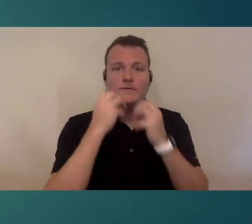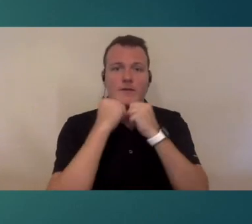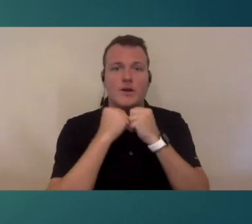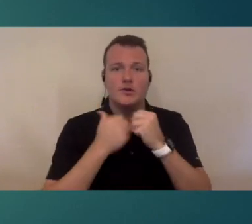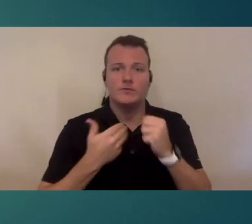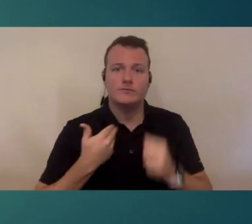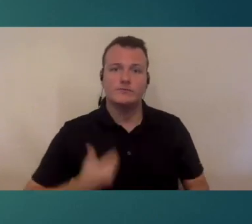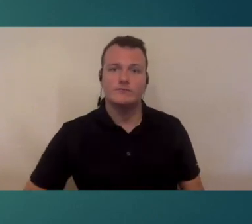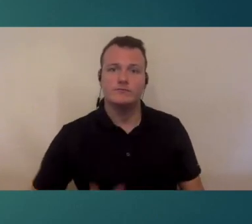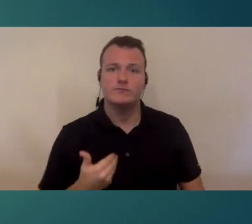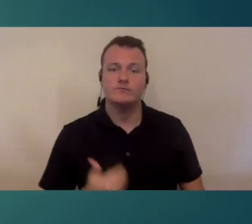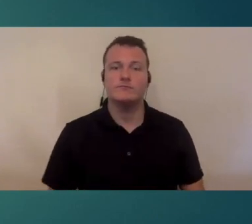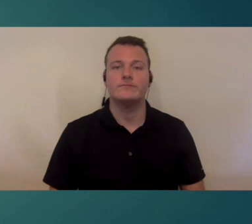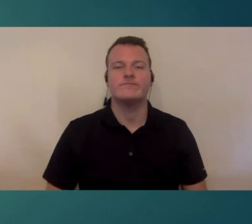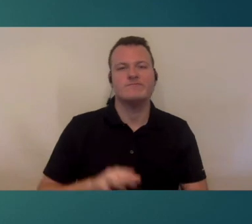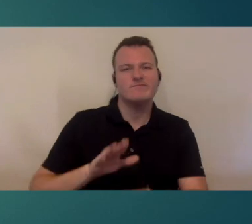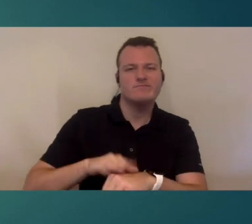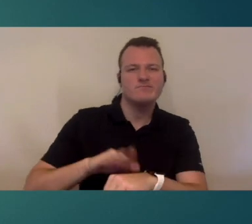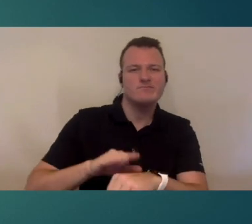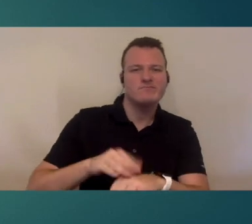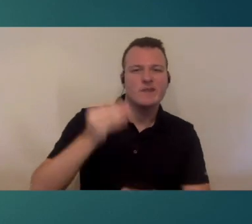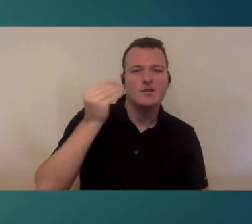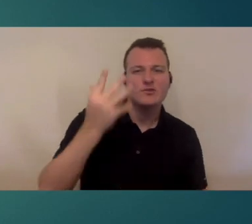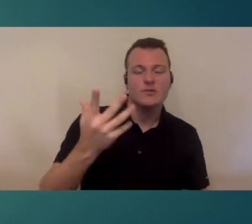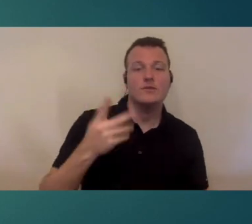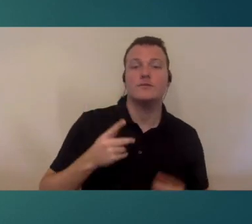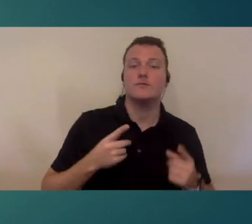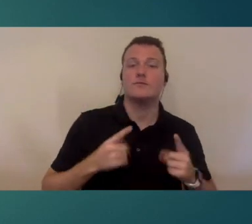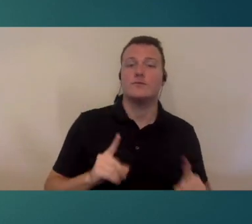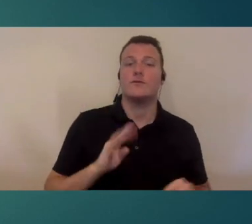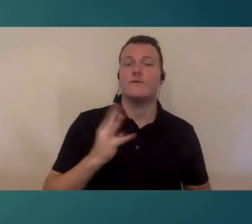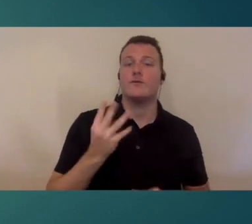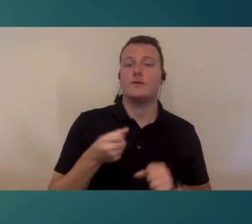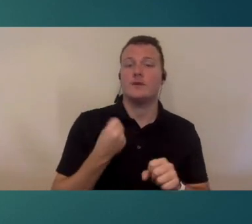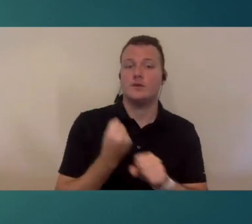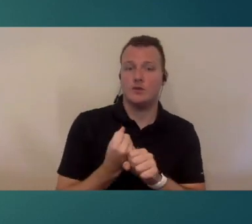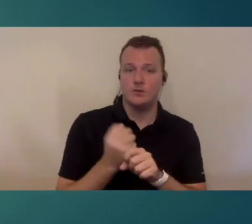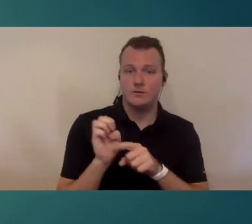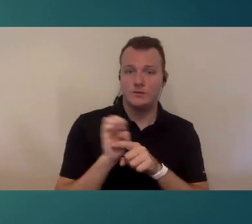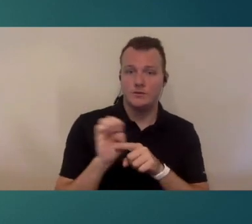thing to be cautious of is if during your fourth year, you have some